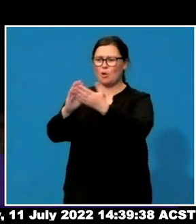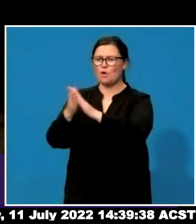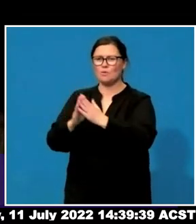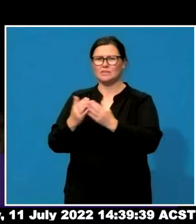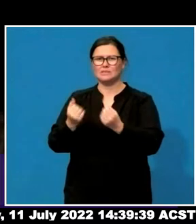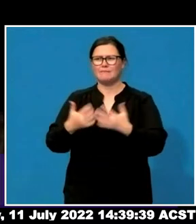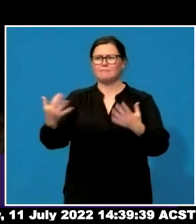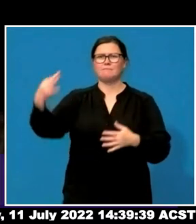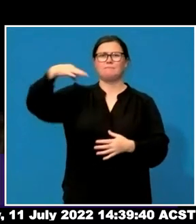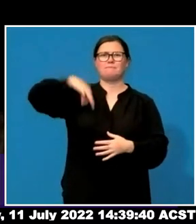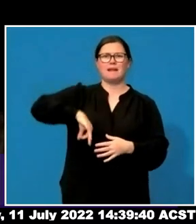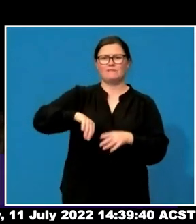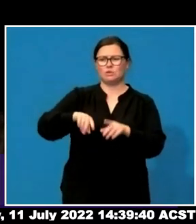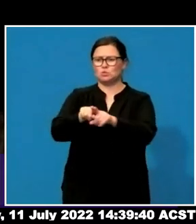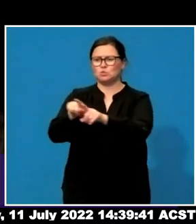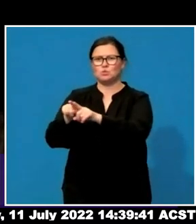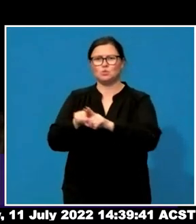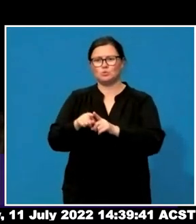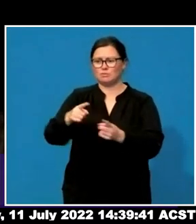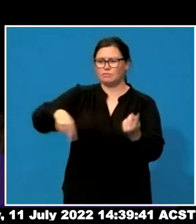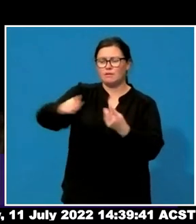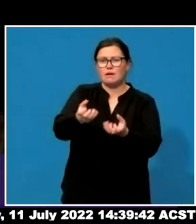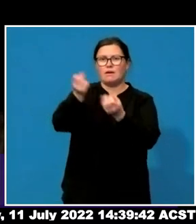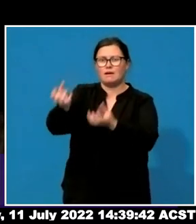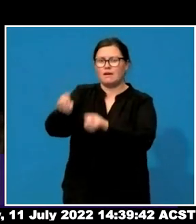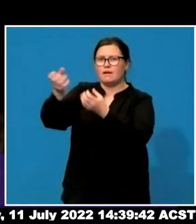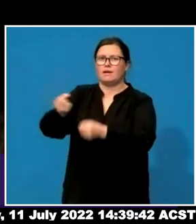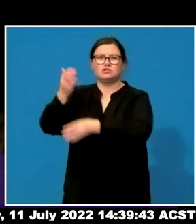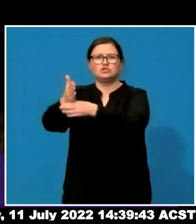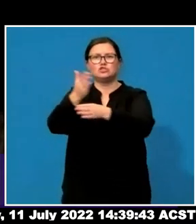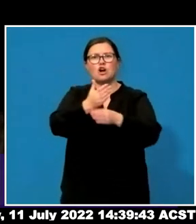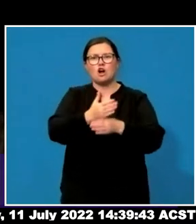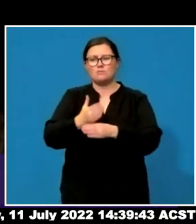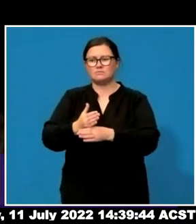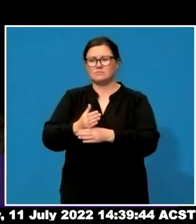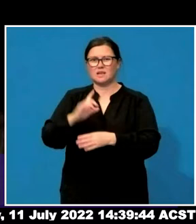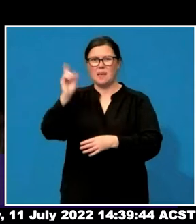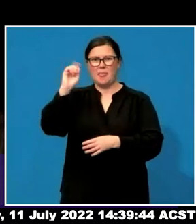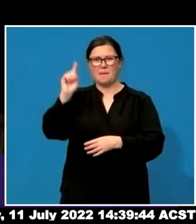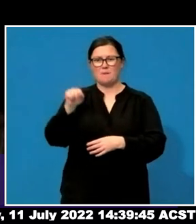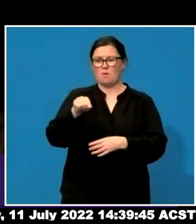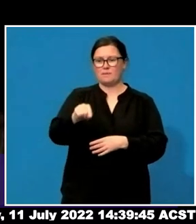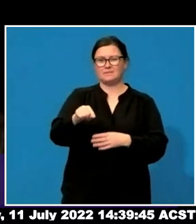more of that money that is currently going to external providers within the community